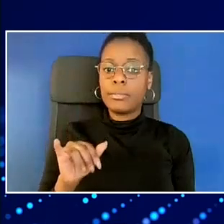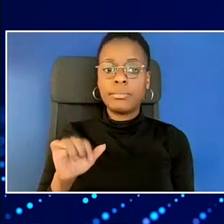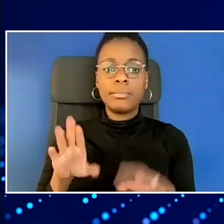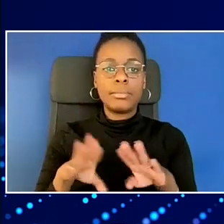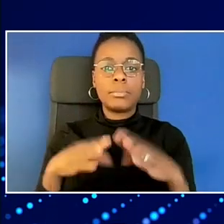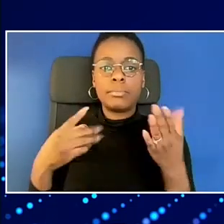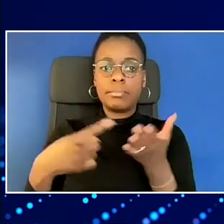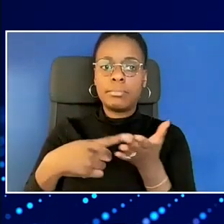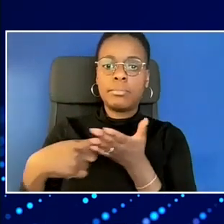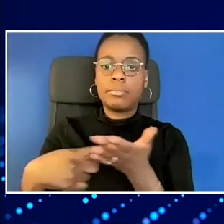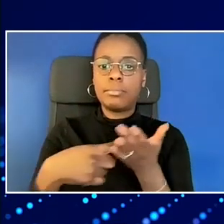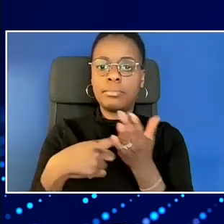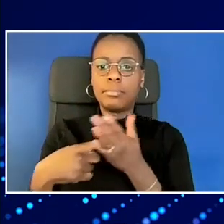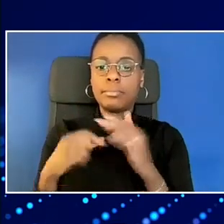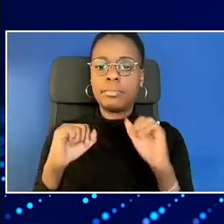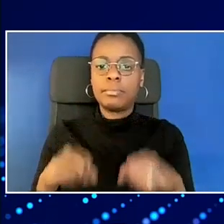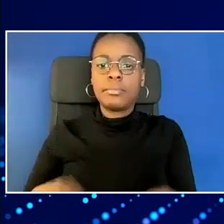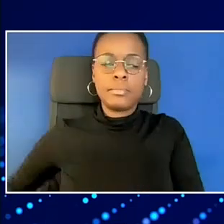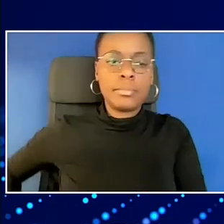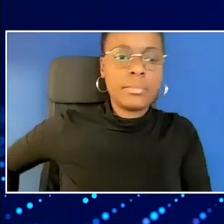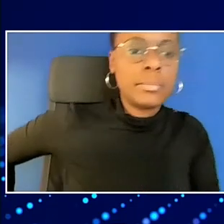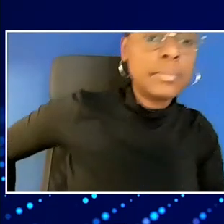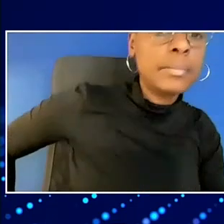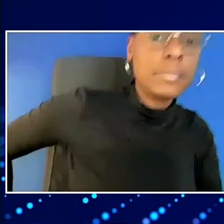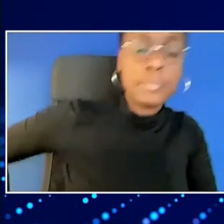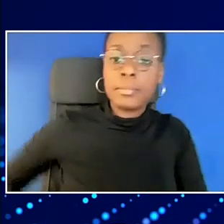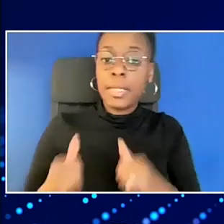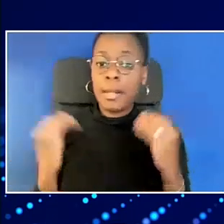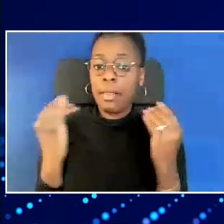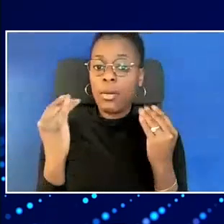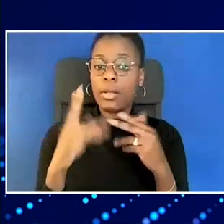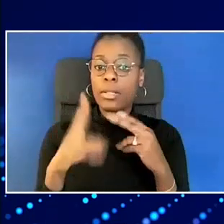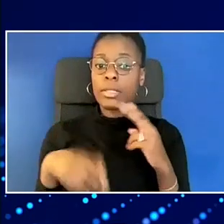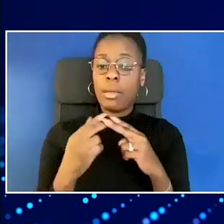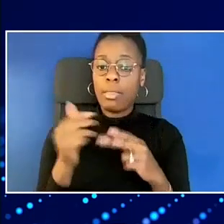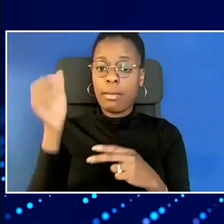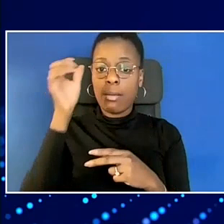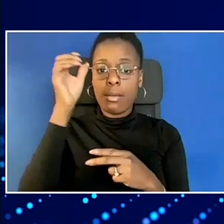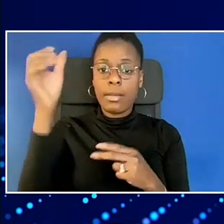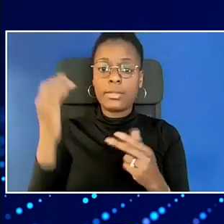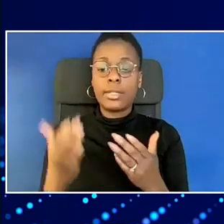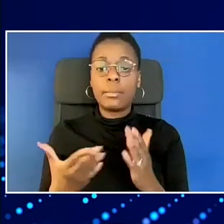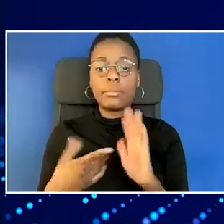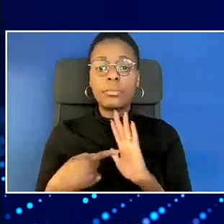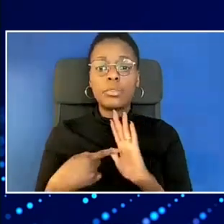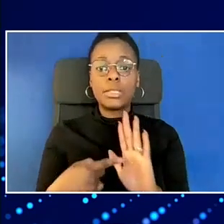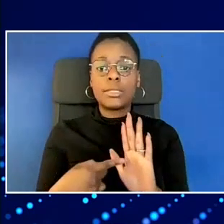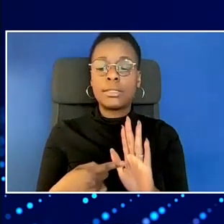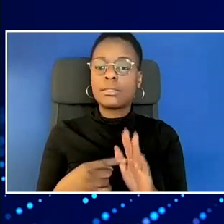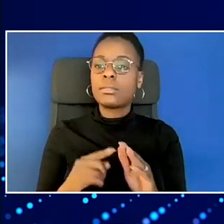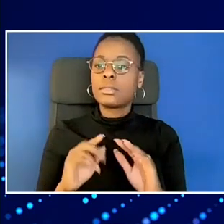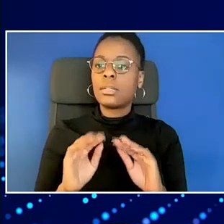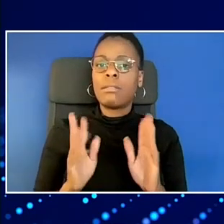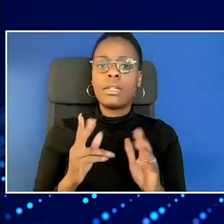Alright, Greg. Yeah, any thoughts on the concept as it's been presented, obviously, having not seen the finalized language